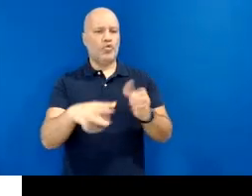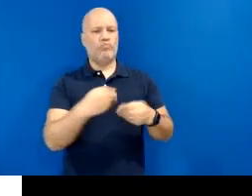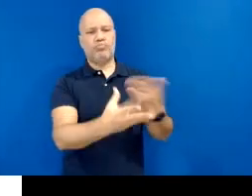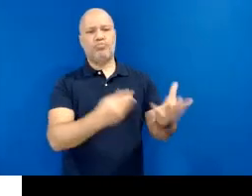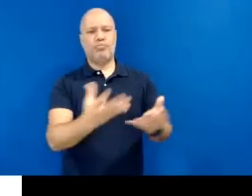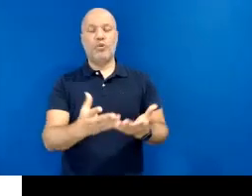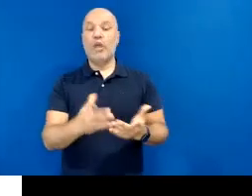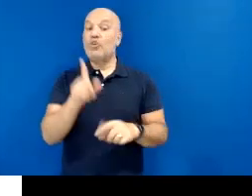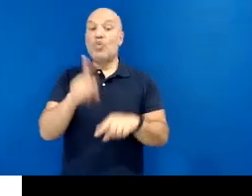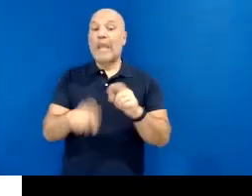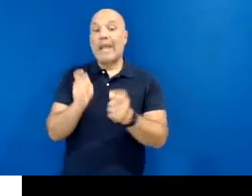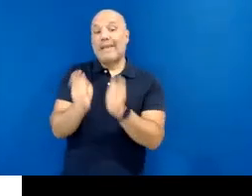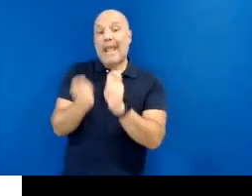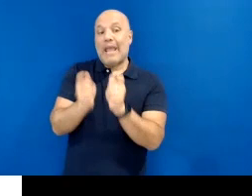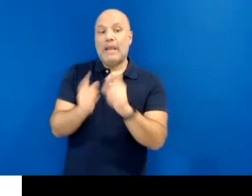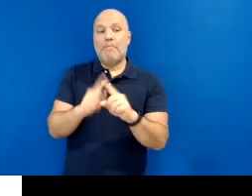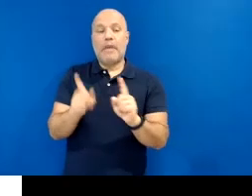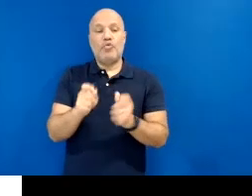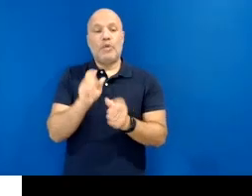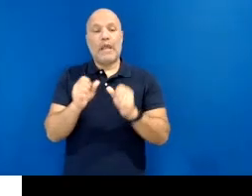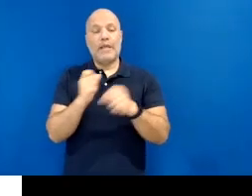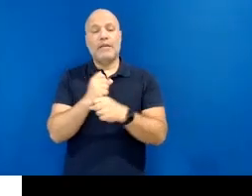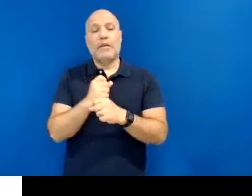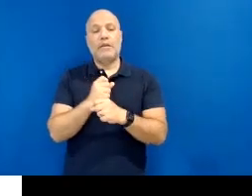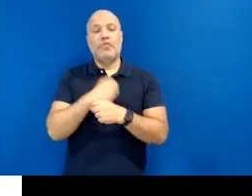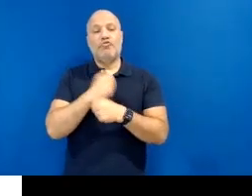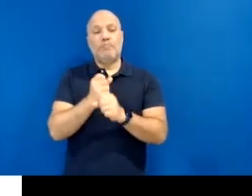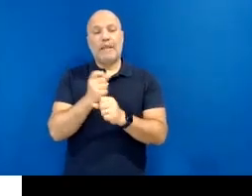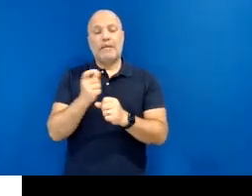or different sections and just use those in your courses. And again, there's no limits to